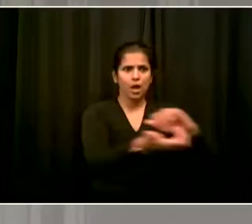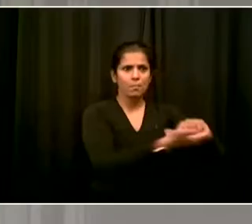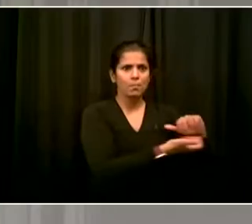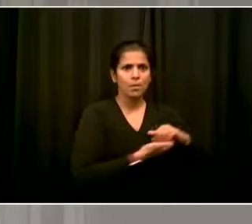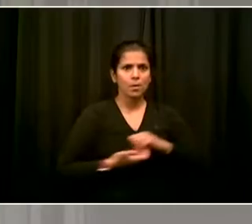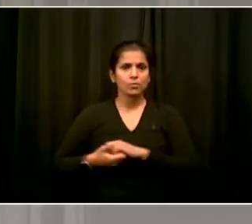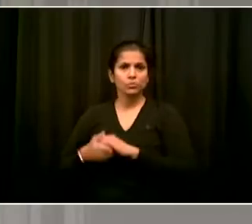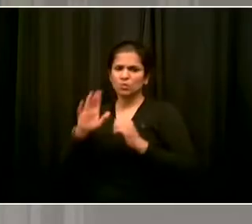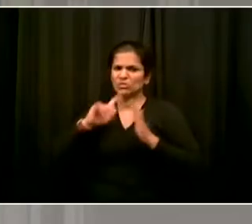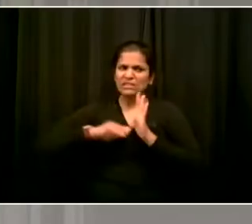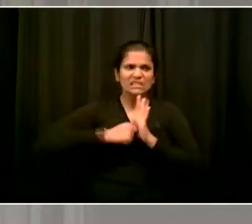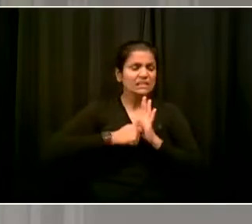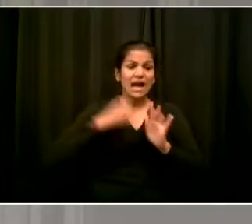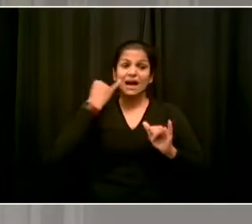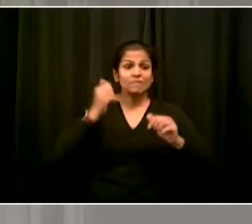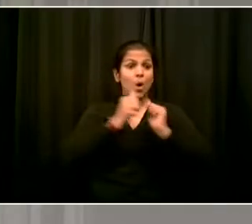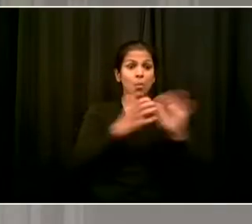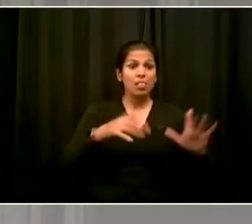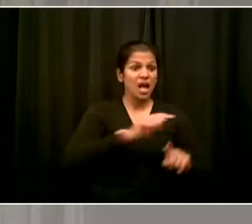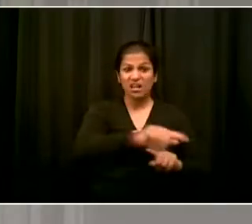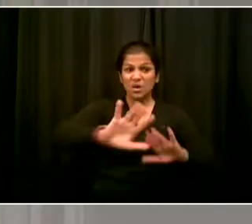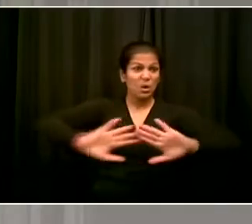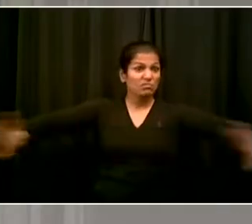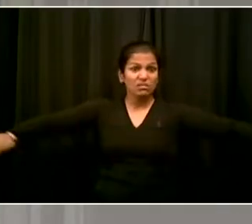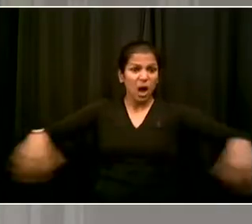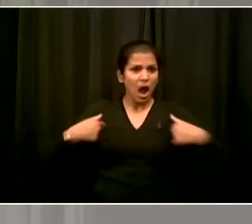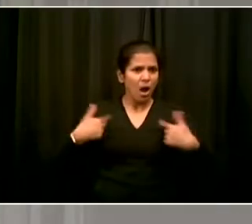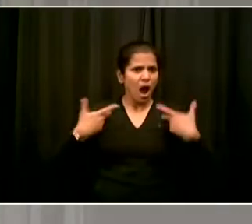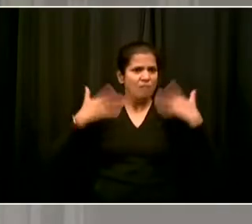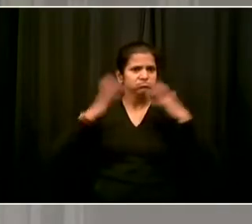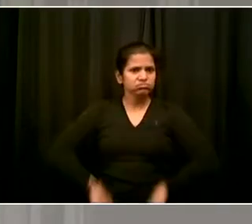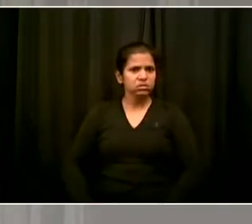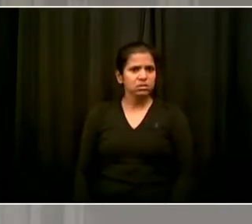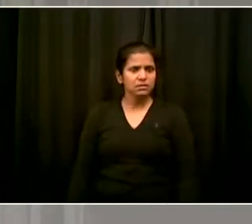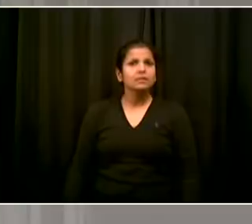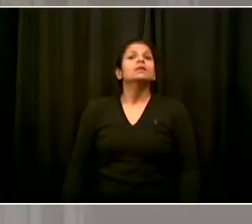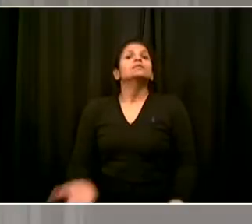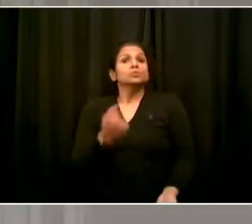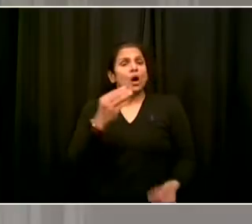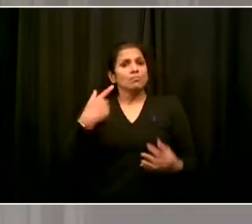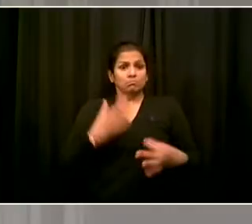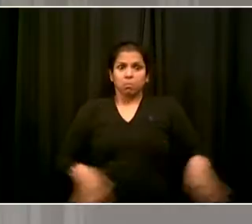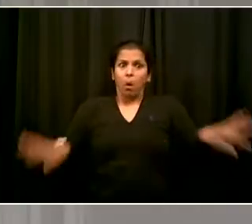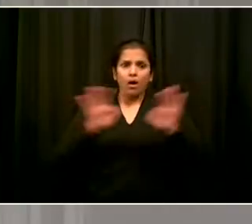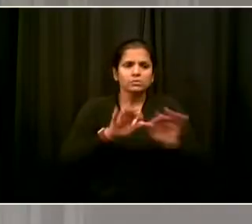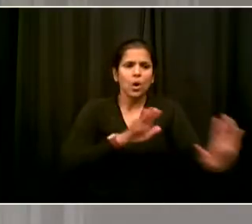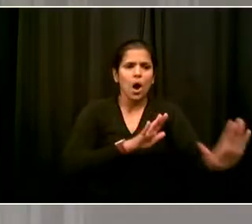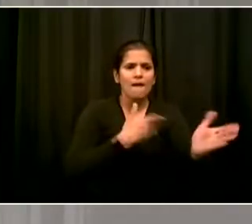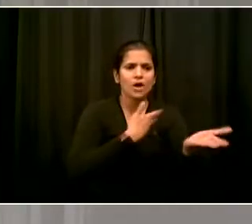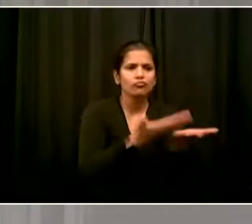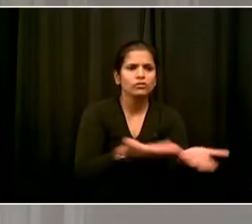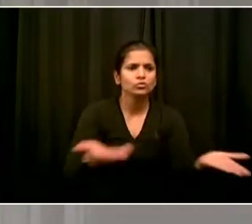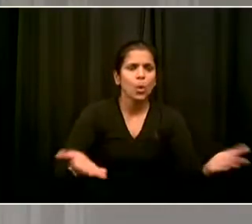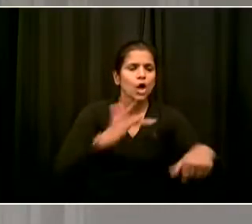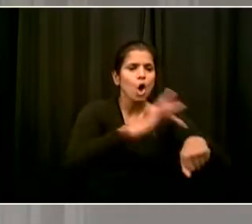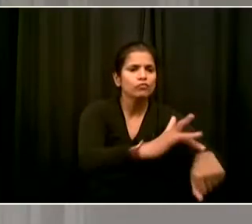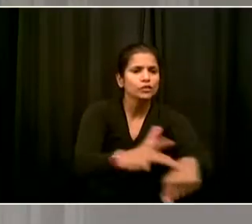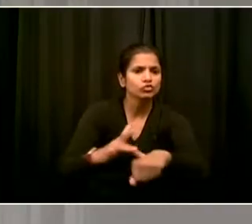IPRVAVA STEEEORCT TO CREATE THE PANDEMIC RESPONSE LAB. AND THAT LAB HAS BEEN THE KKEY